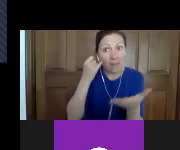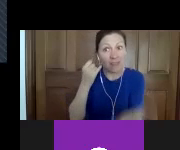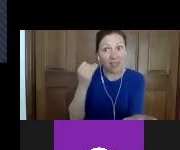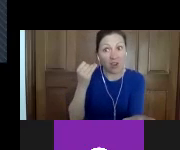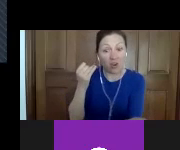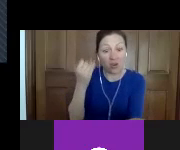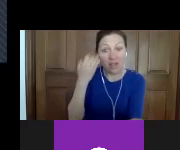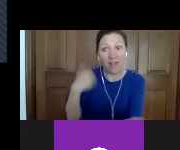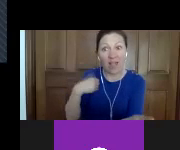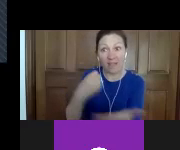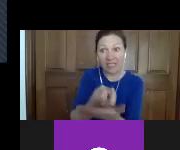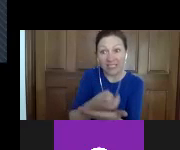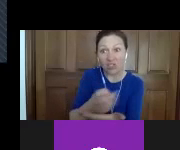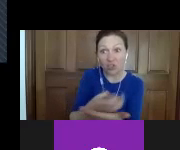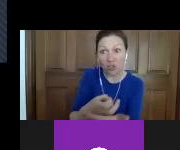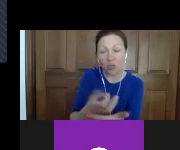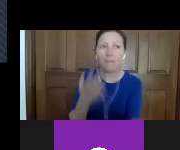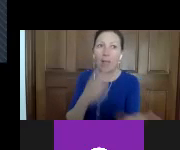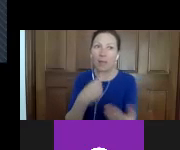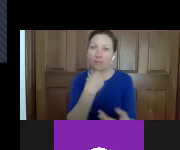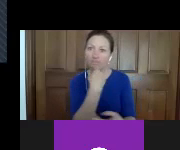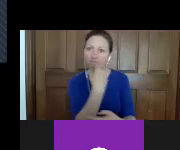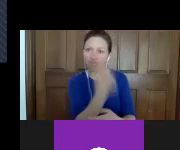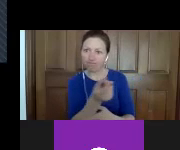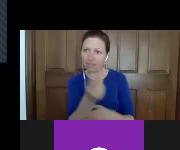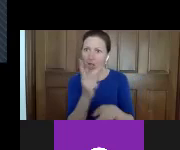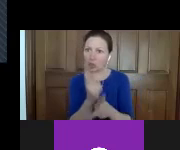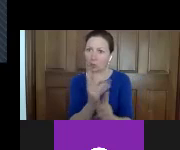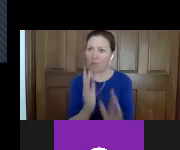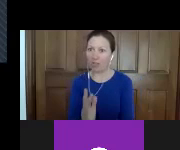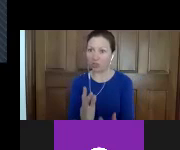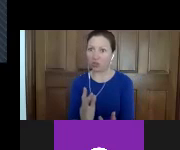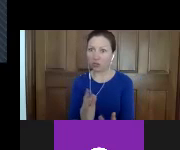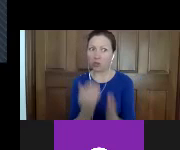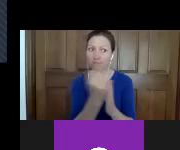that this is what could possibly happen and they may choose to take that particular duty